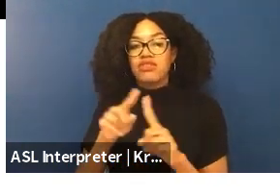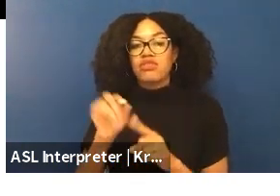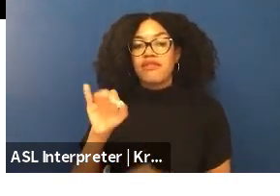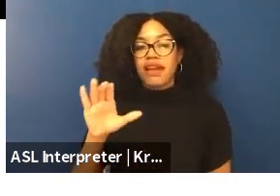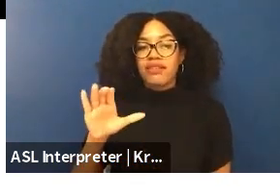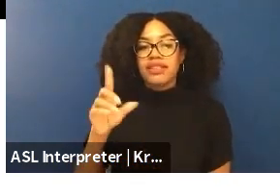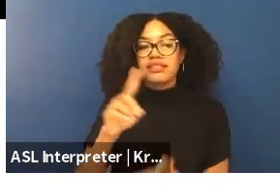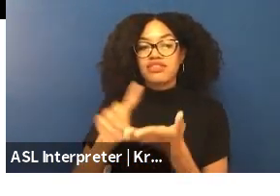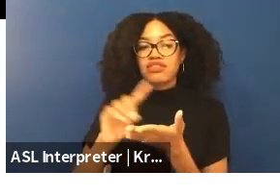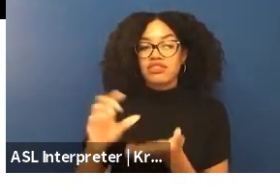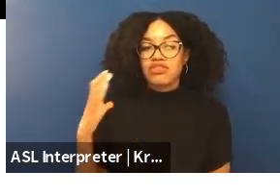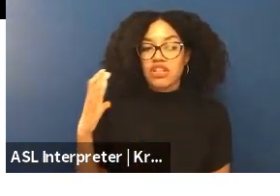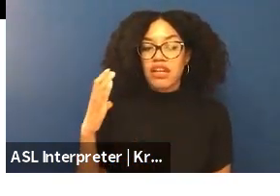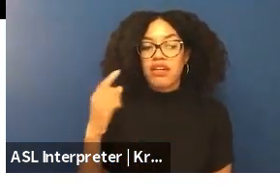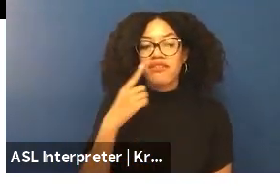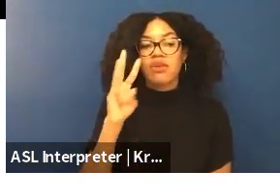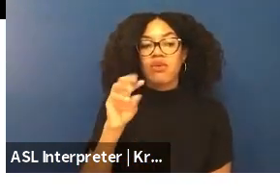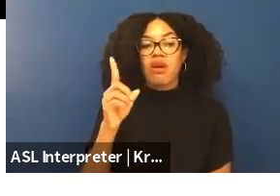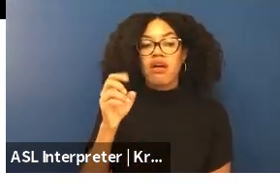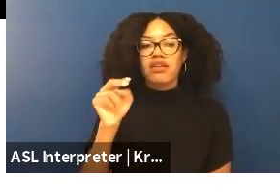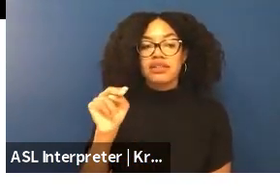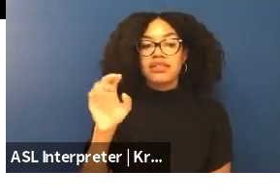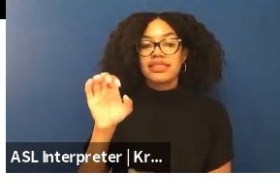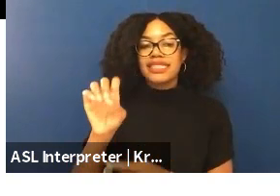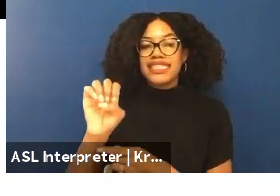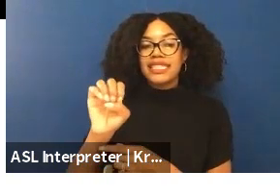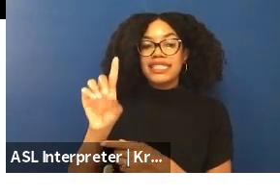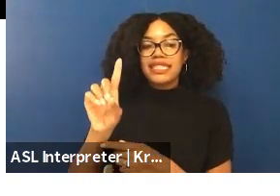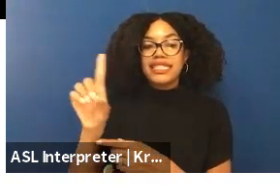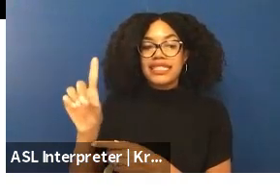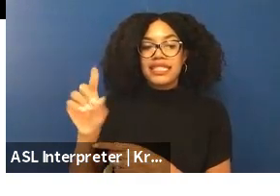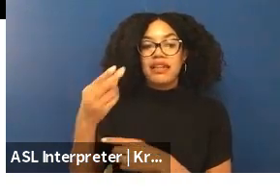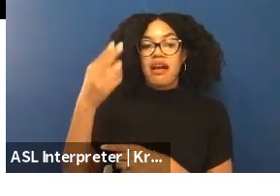Education and Adult Leadership program, where she now also serves as Residency Coordinator.